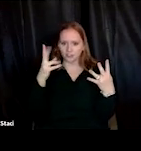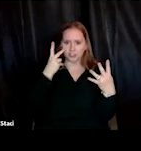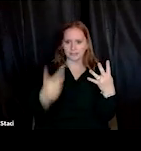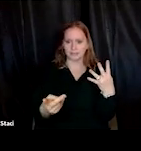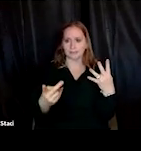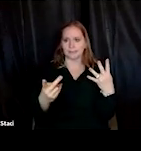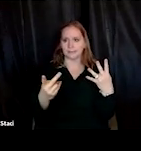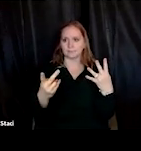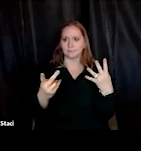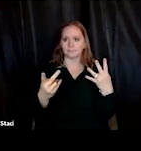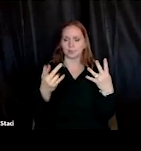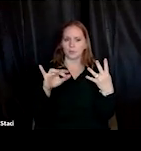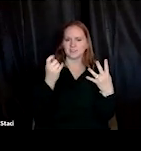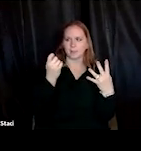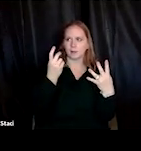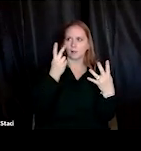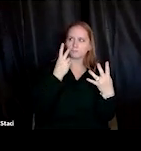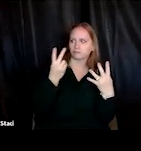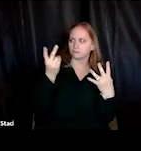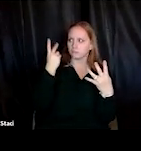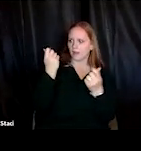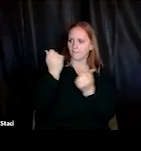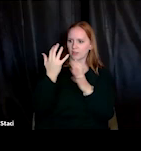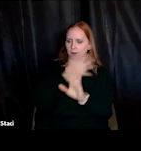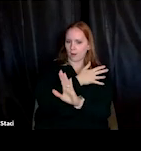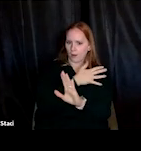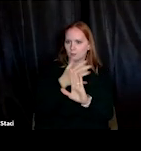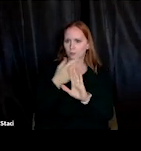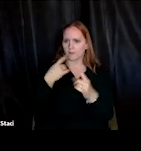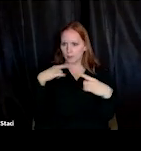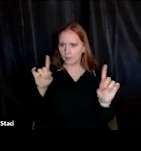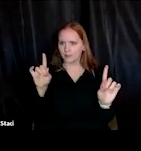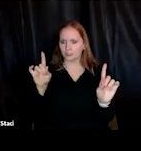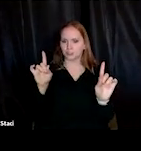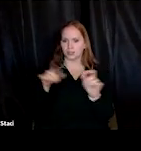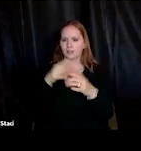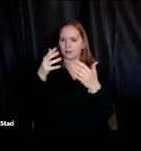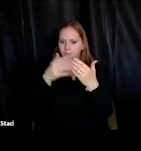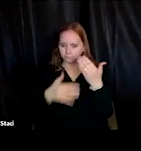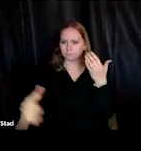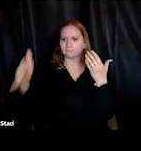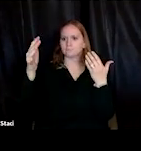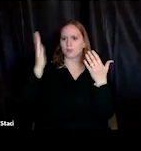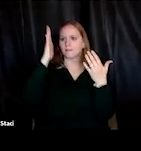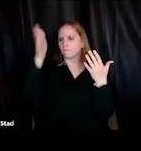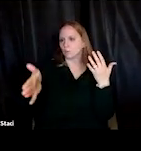at looking back at what we have accomplished and then looking forward to what our future goals are.